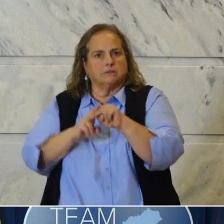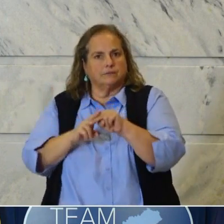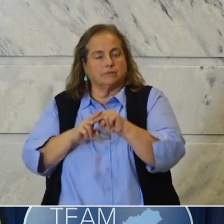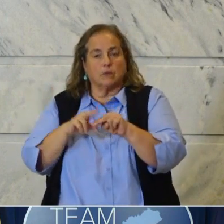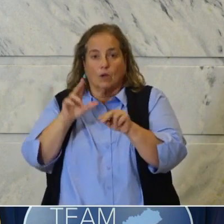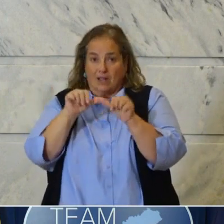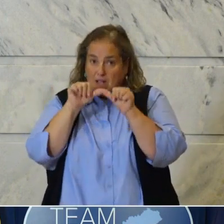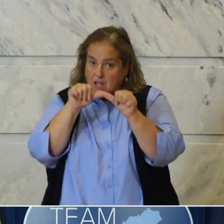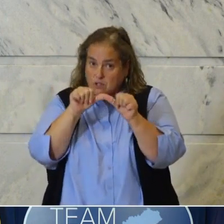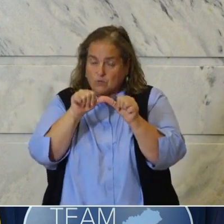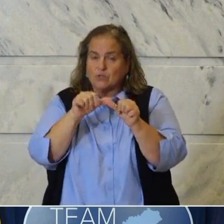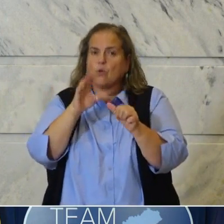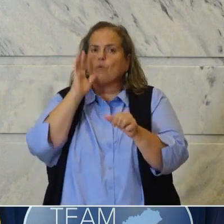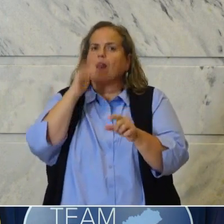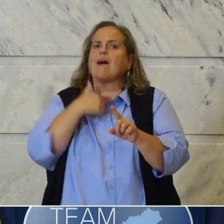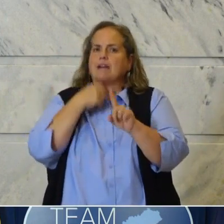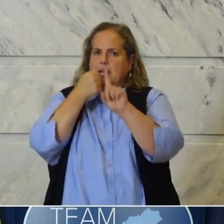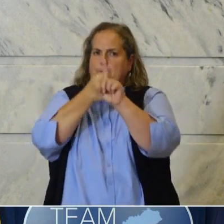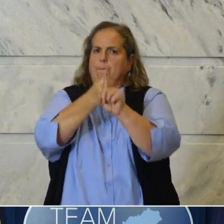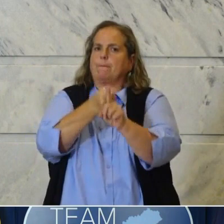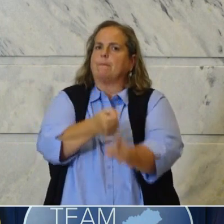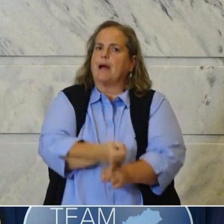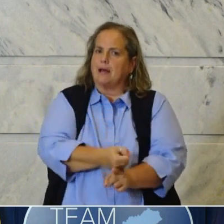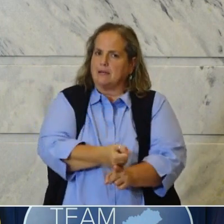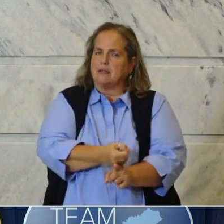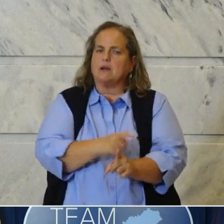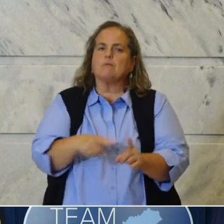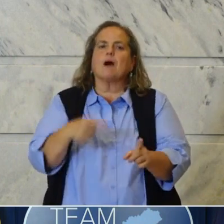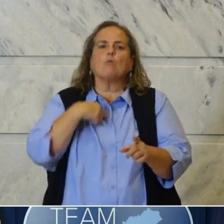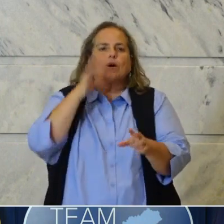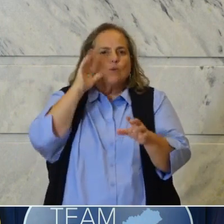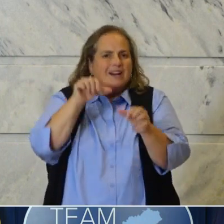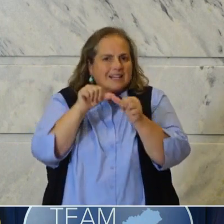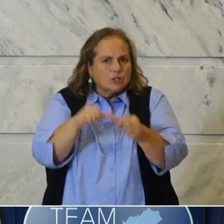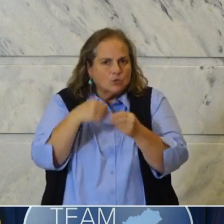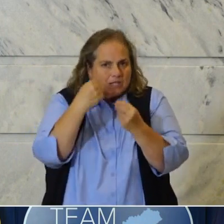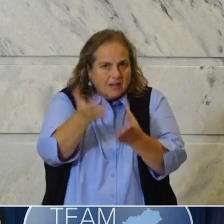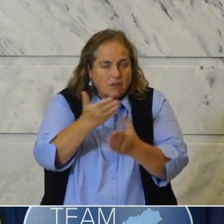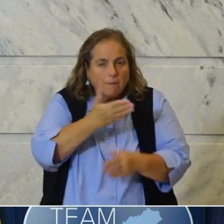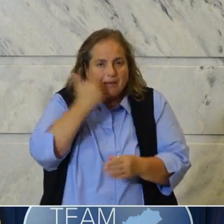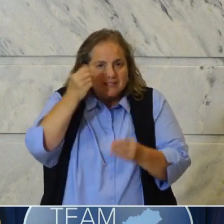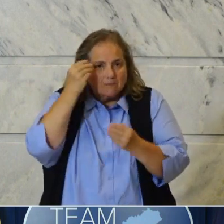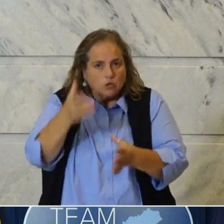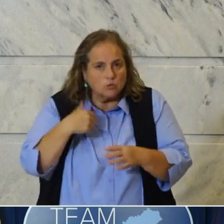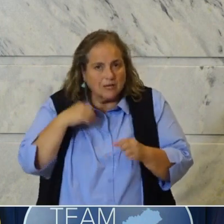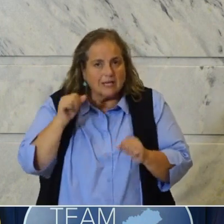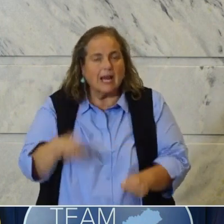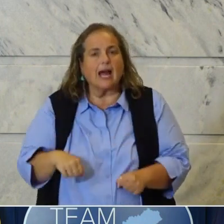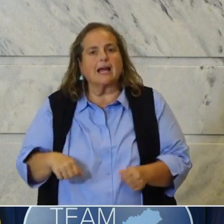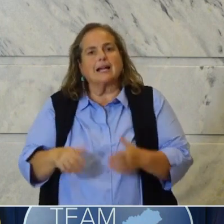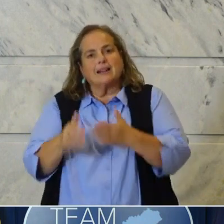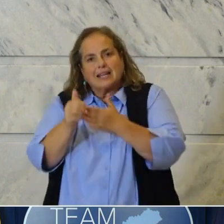think carefully about. So we'll keep giving you the best information we can keep. Working with you to give you guidance is were able to, and I